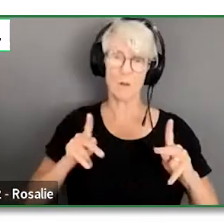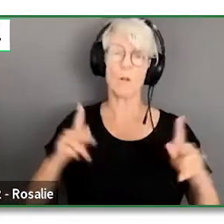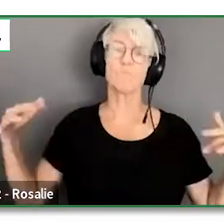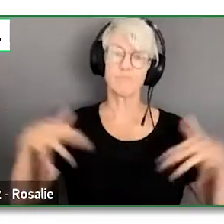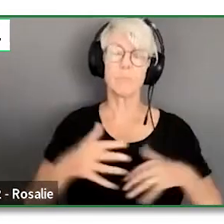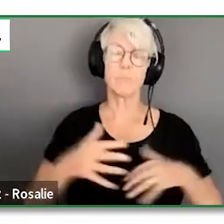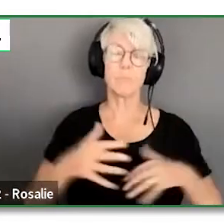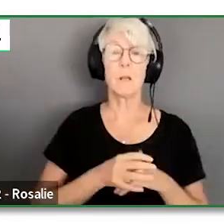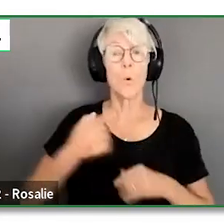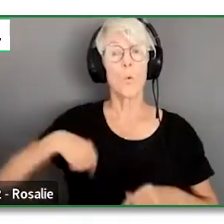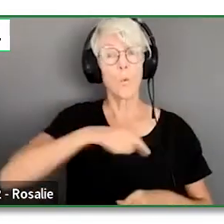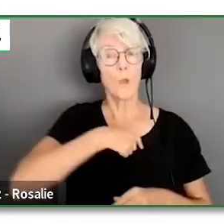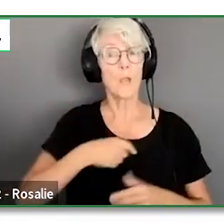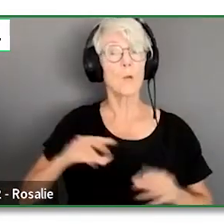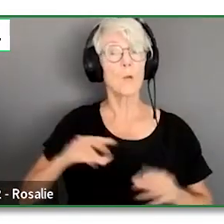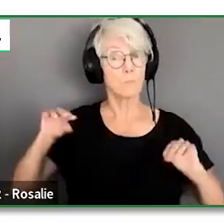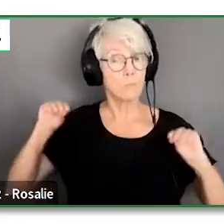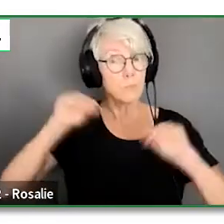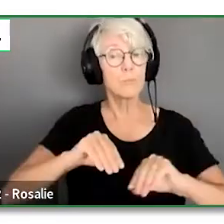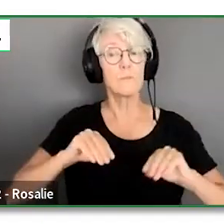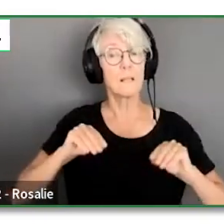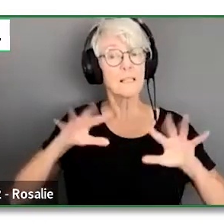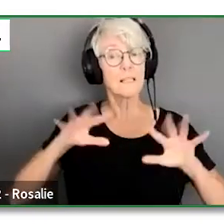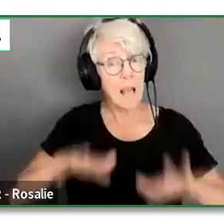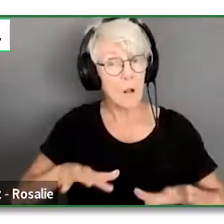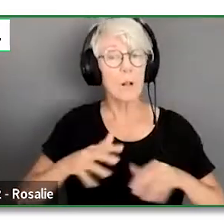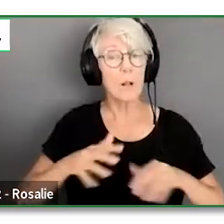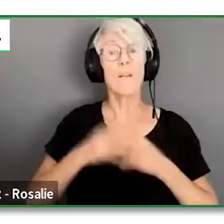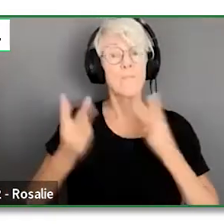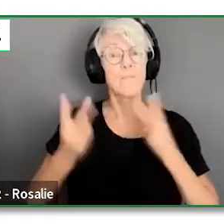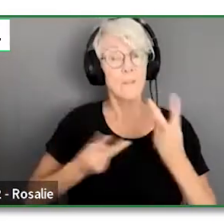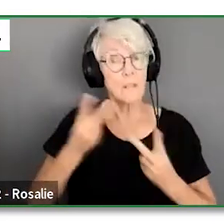territory, we strive in our service to understand our responsibilities and